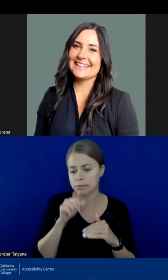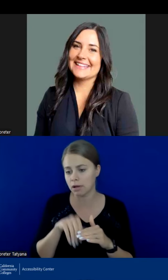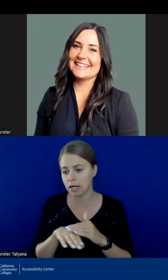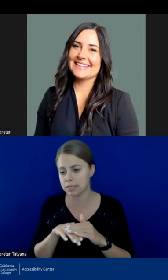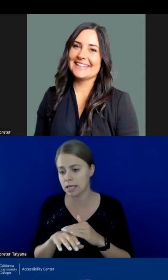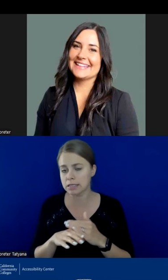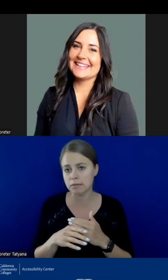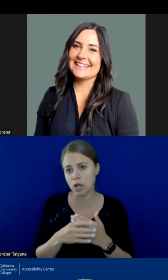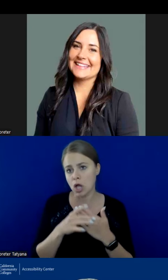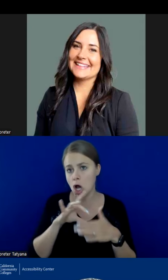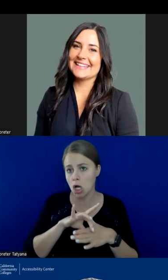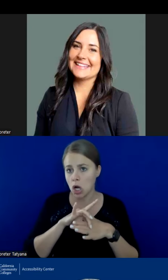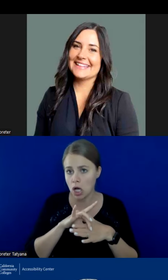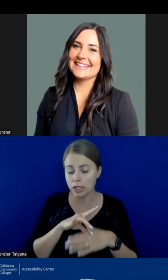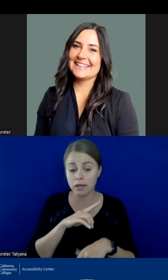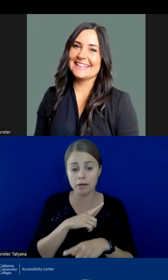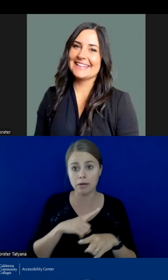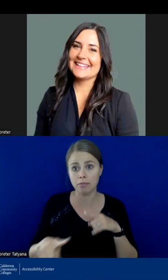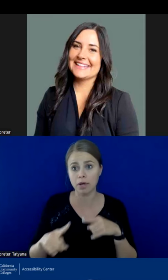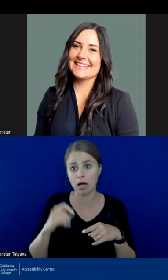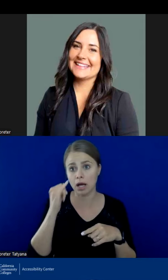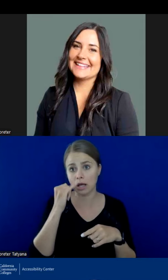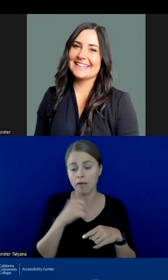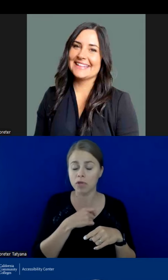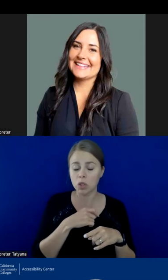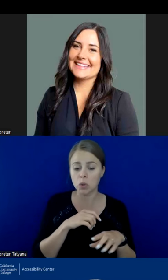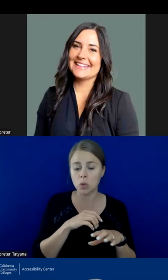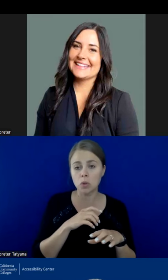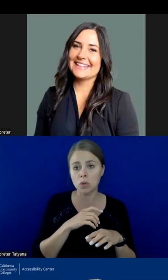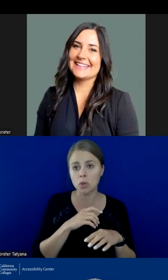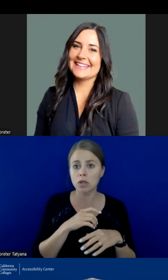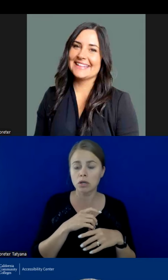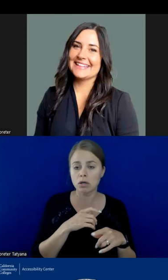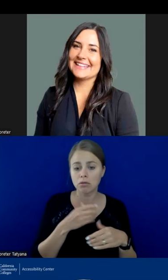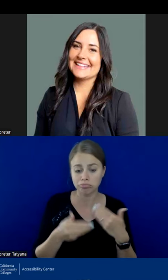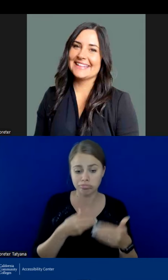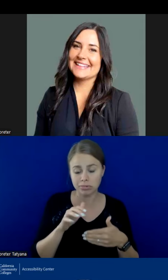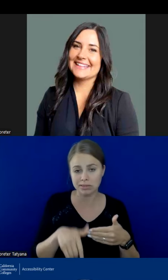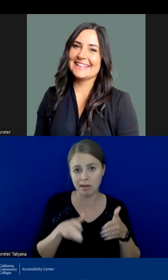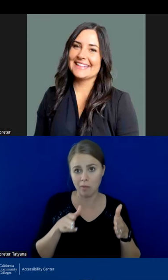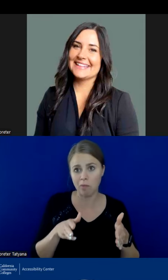But if you go down that hole you can see how reaches that.